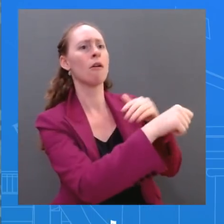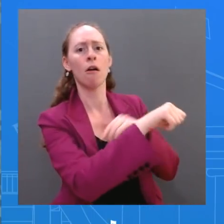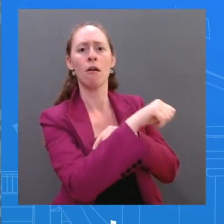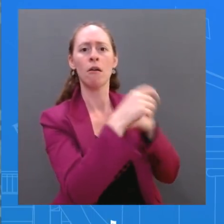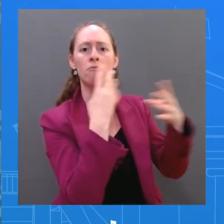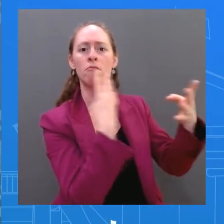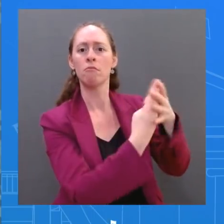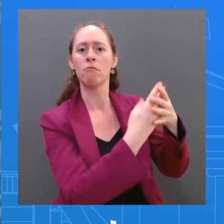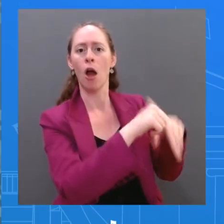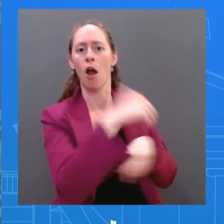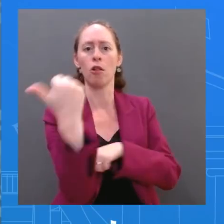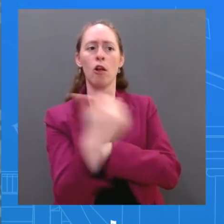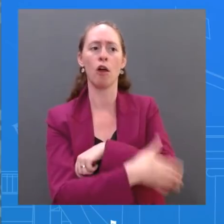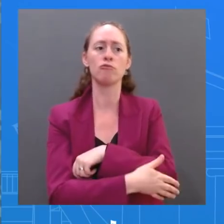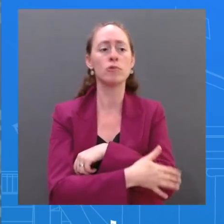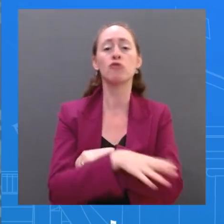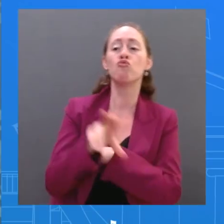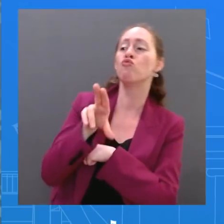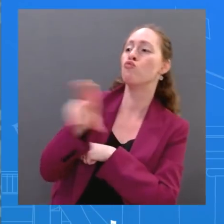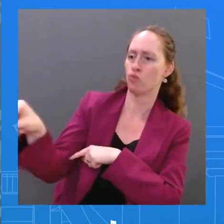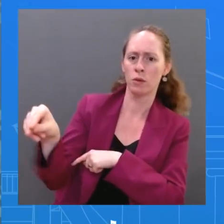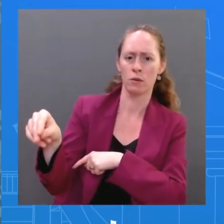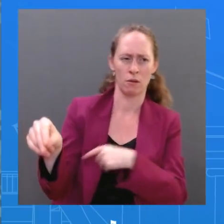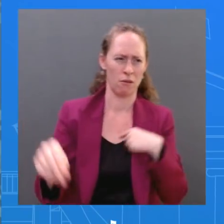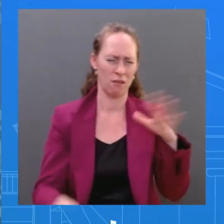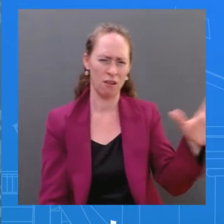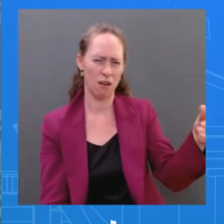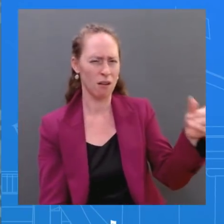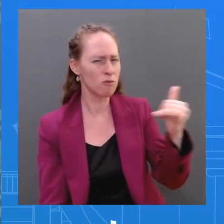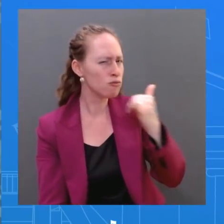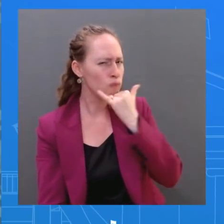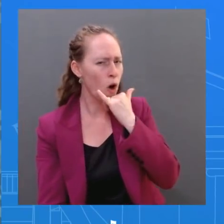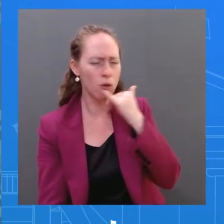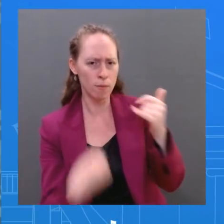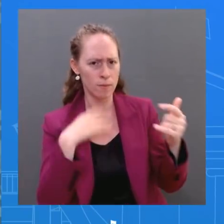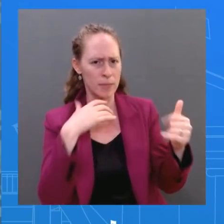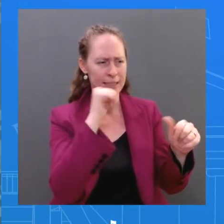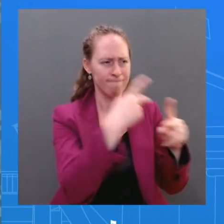use every means that we have to bring them home. I'm not going to negotiate from here.